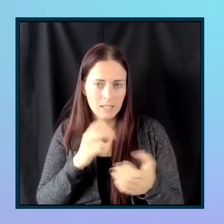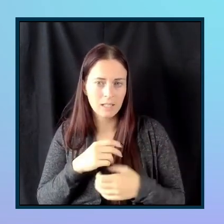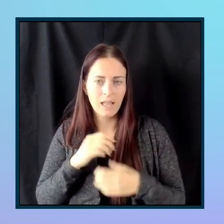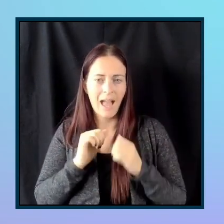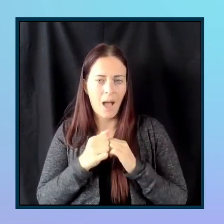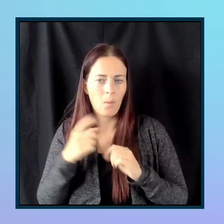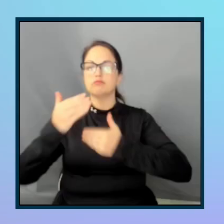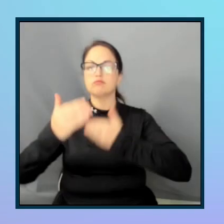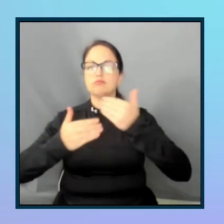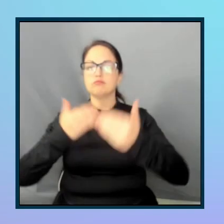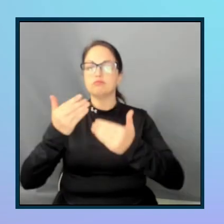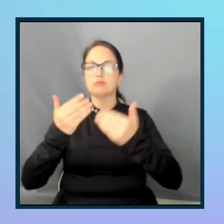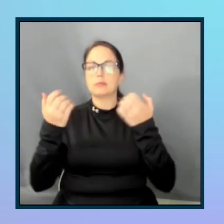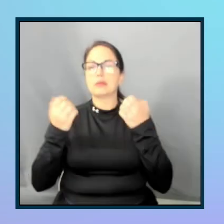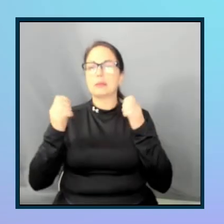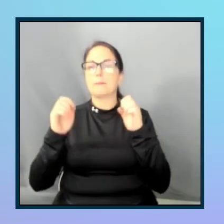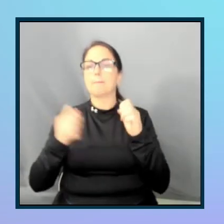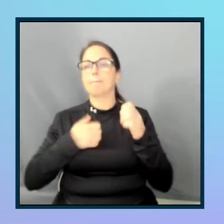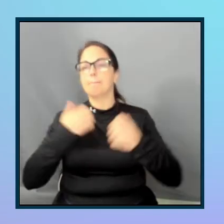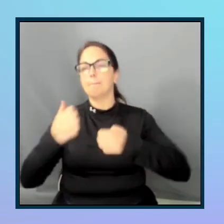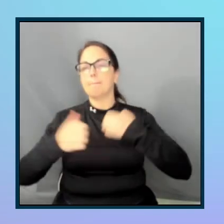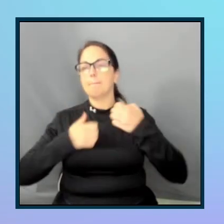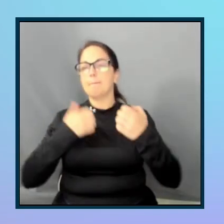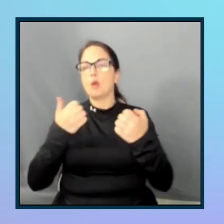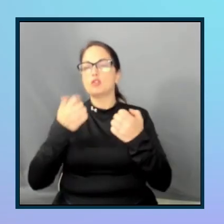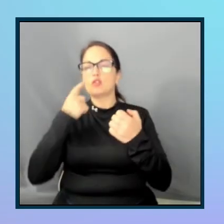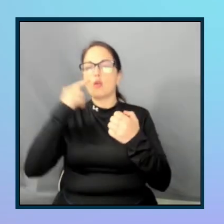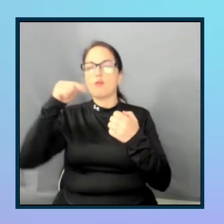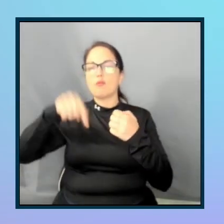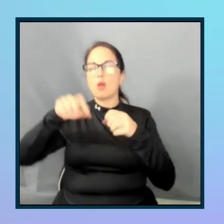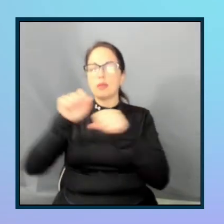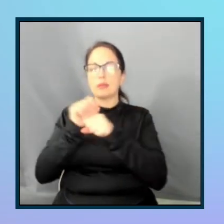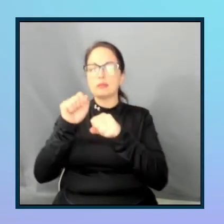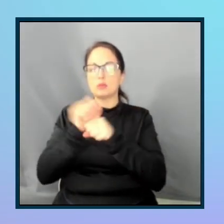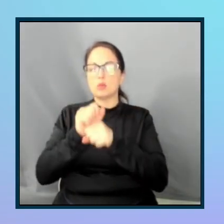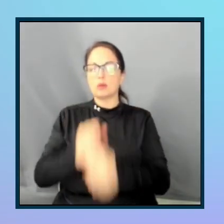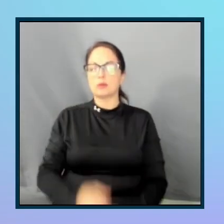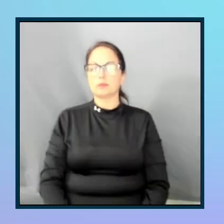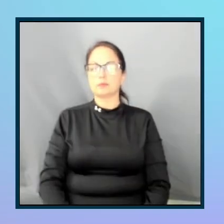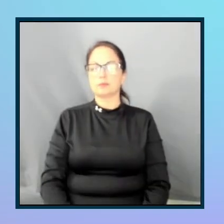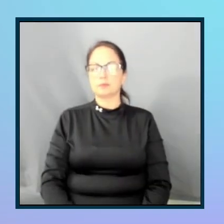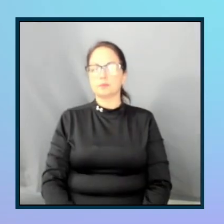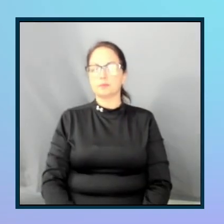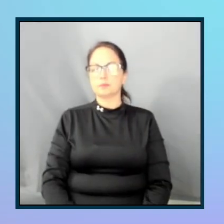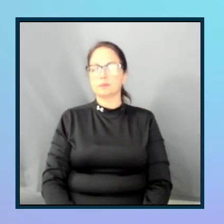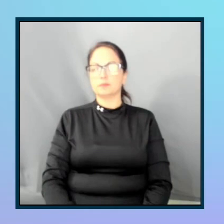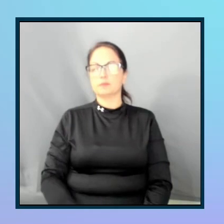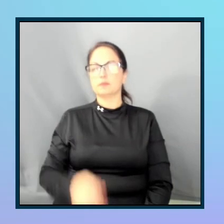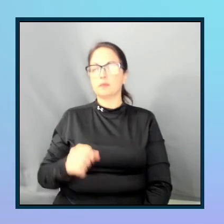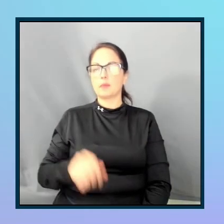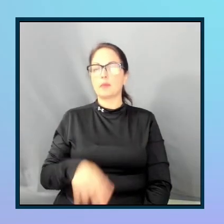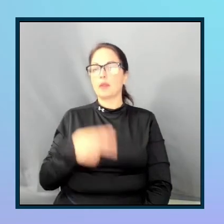that emotional why for this work. There's also some information